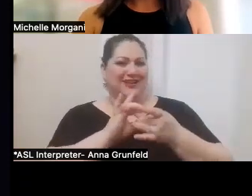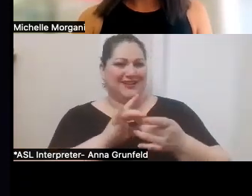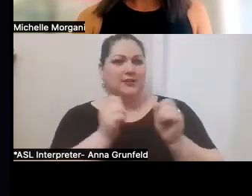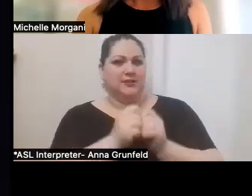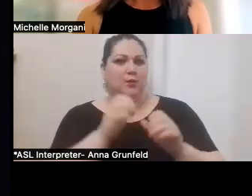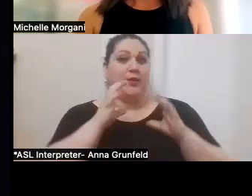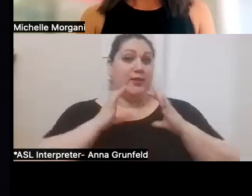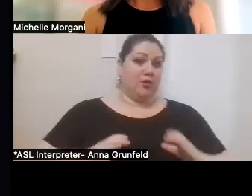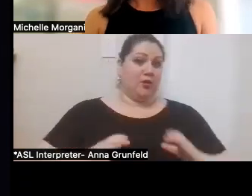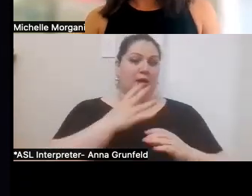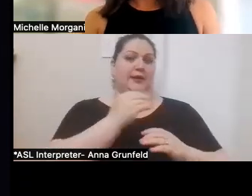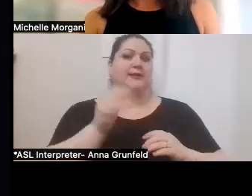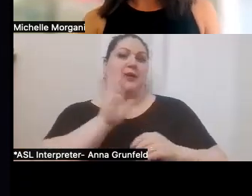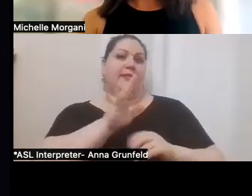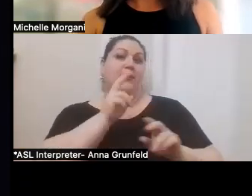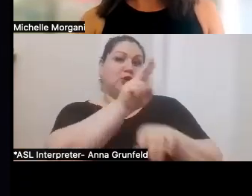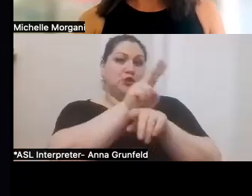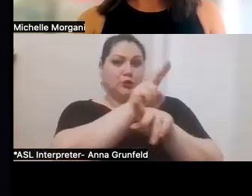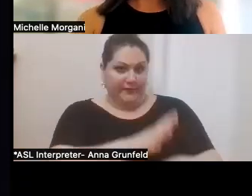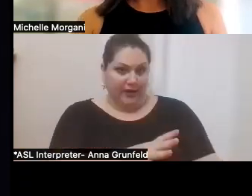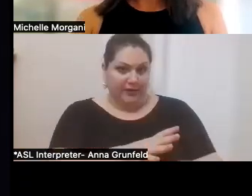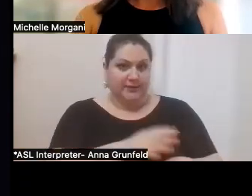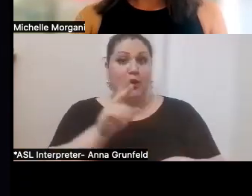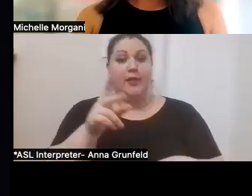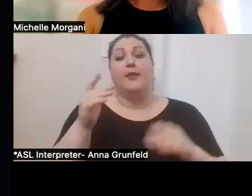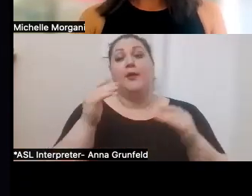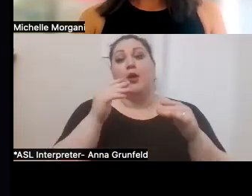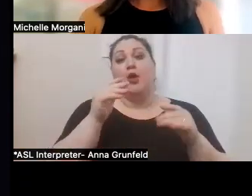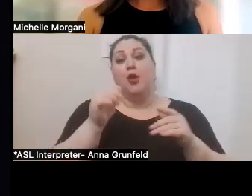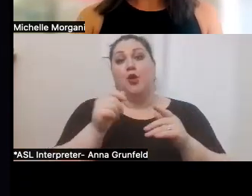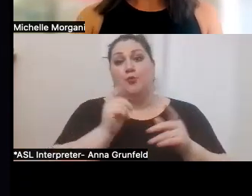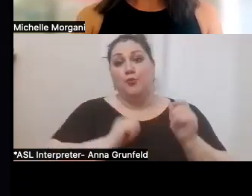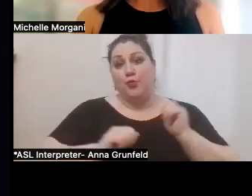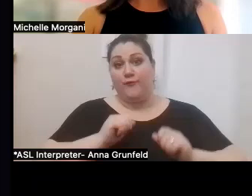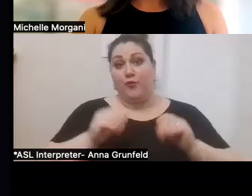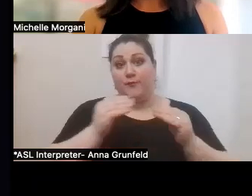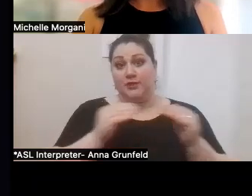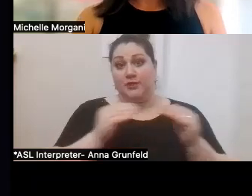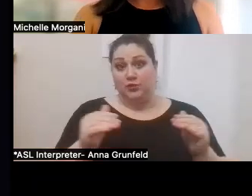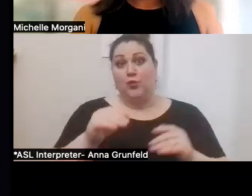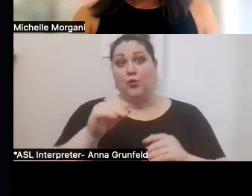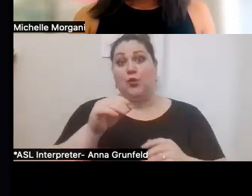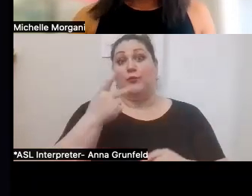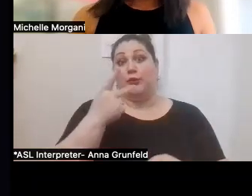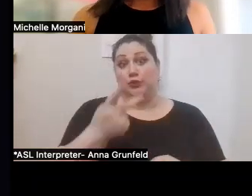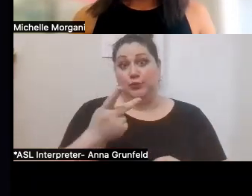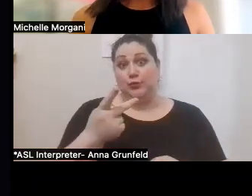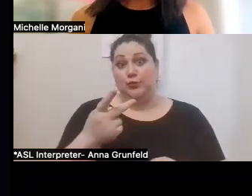Their performance score was a two and their satisfaction was a one. Next slide please.